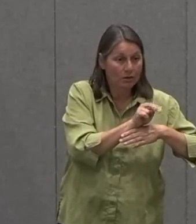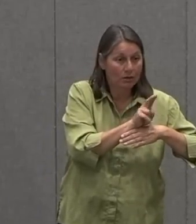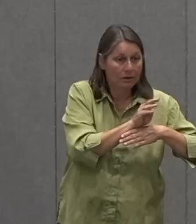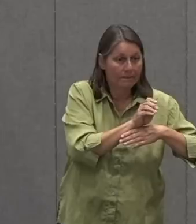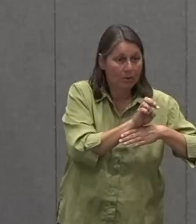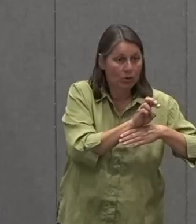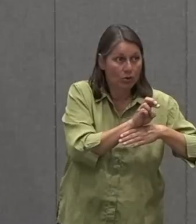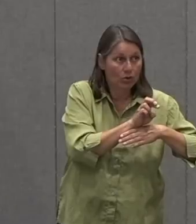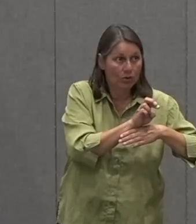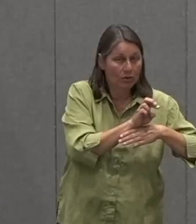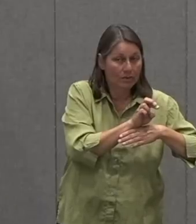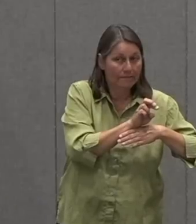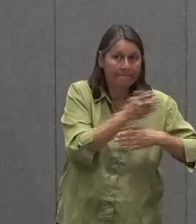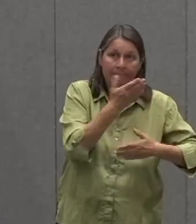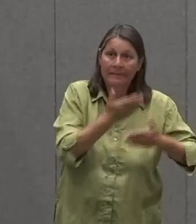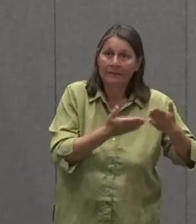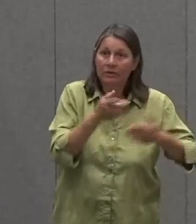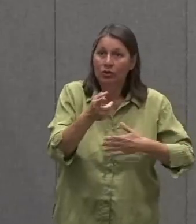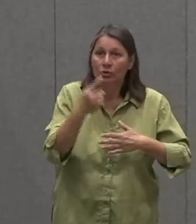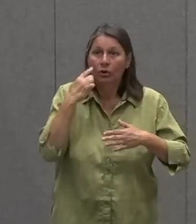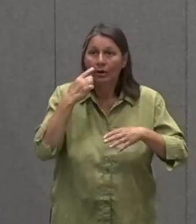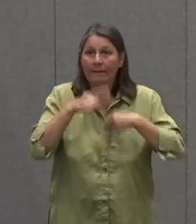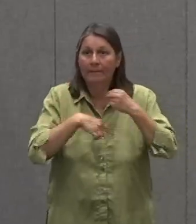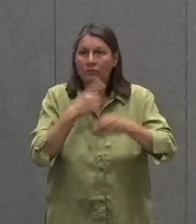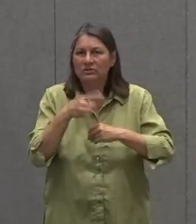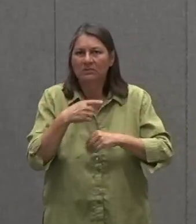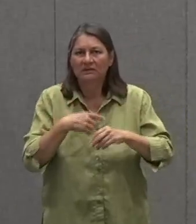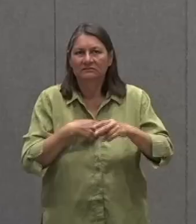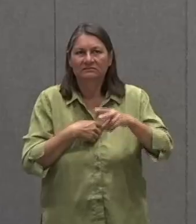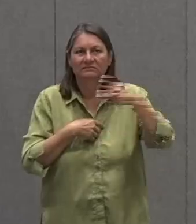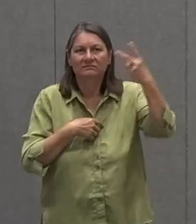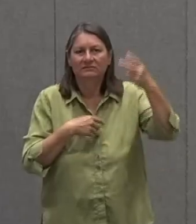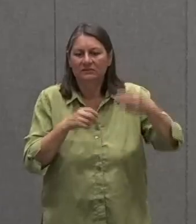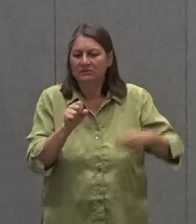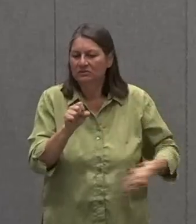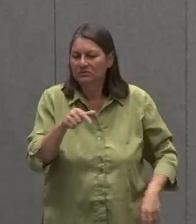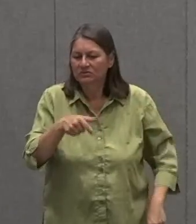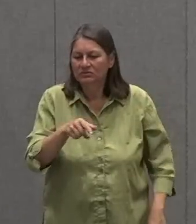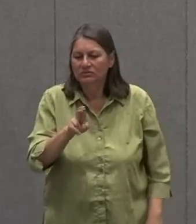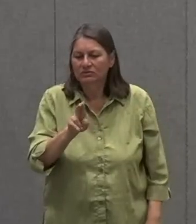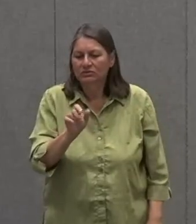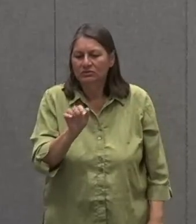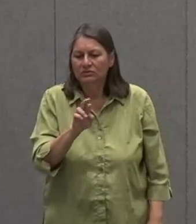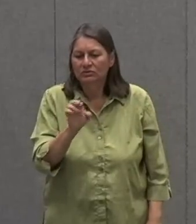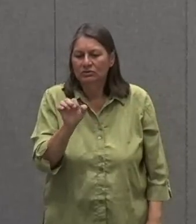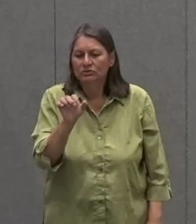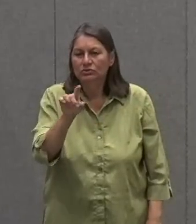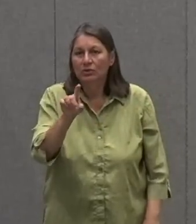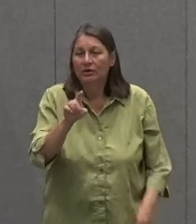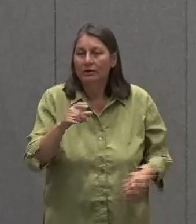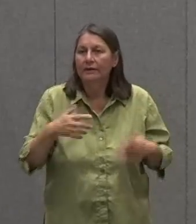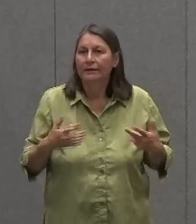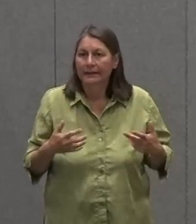Sometimes you might have heard of something squared, right? All right, well, a square number is any number